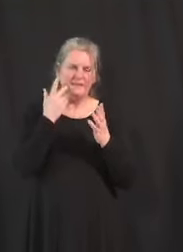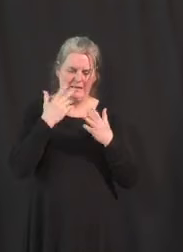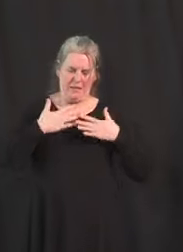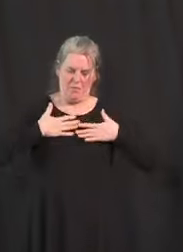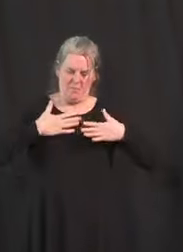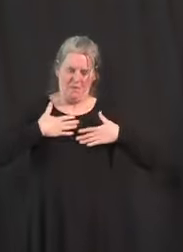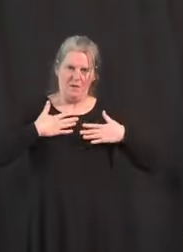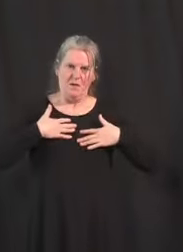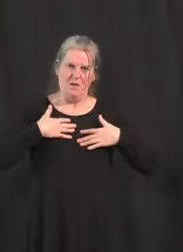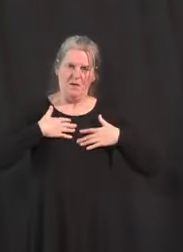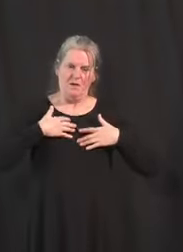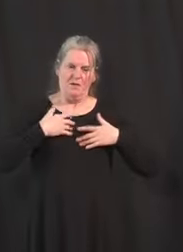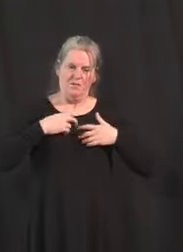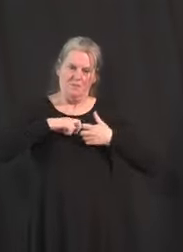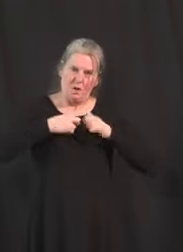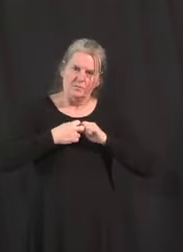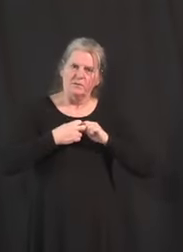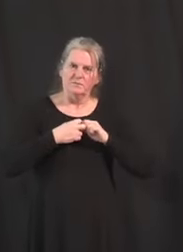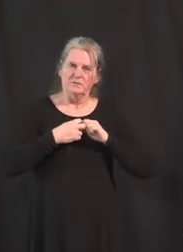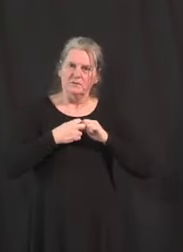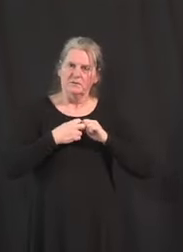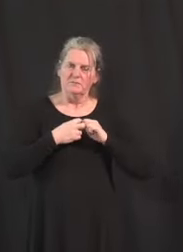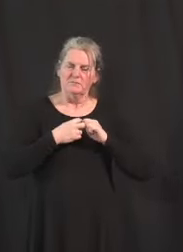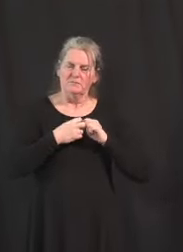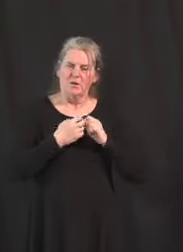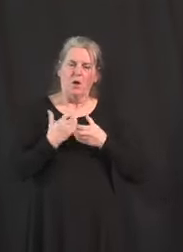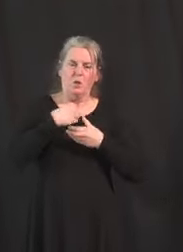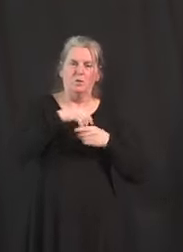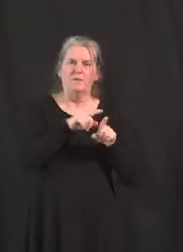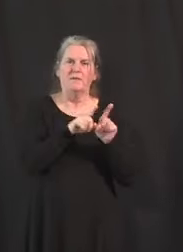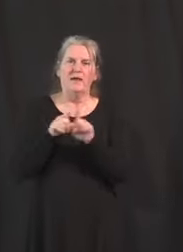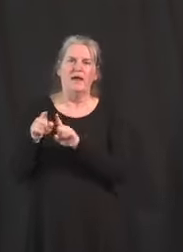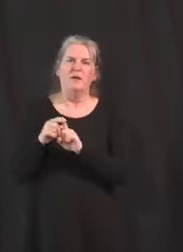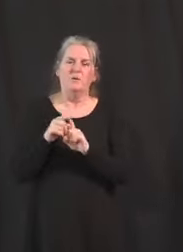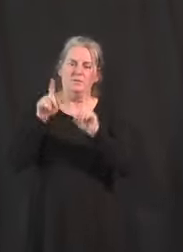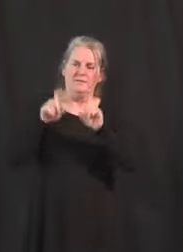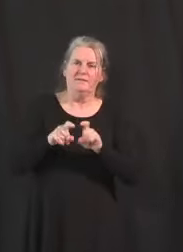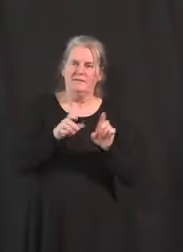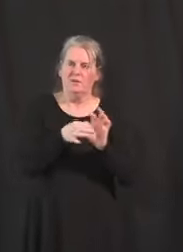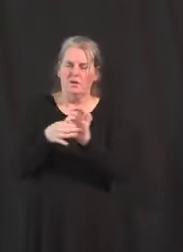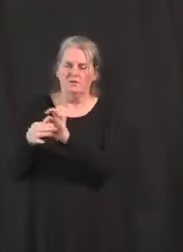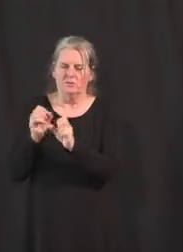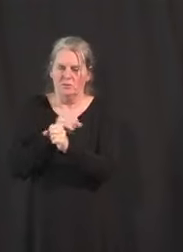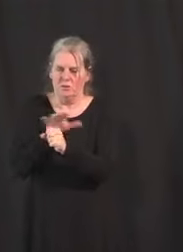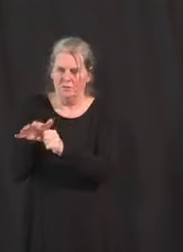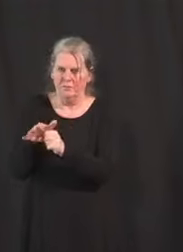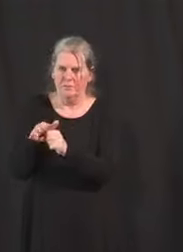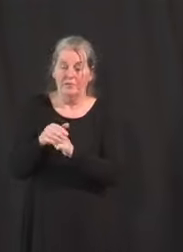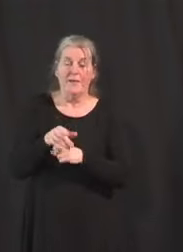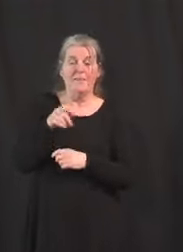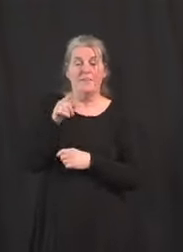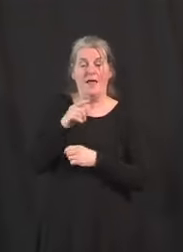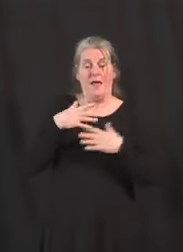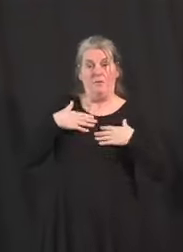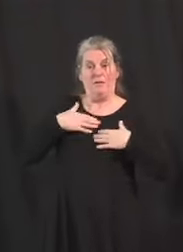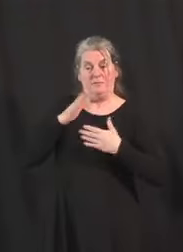FOR TESTING CRITERIA. NOW, THE RAC IS SET UP TO SEE PEOPLE WITH RESPIRATORY ILLNESS